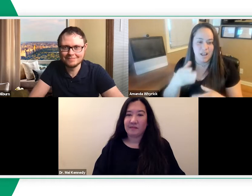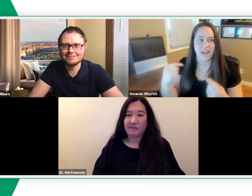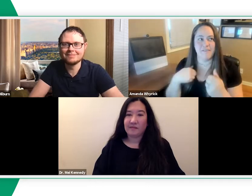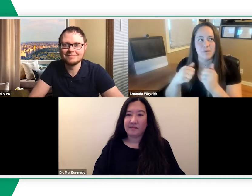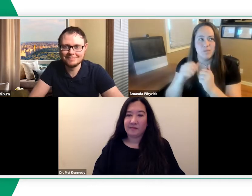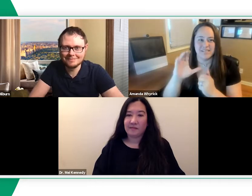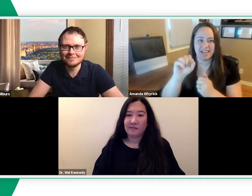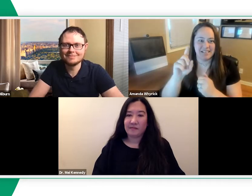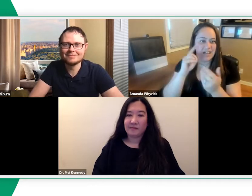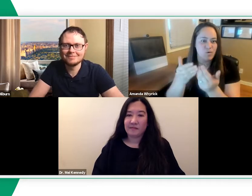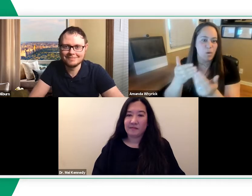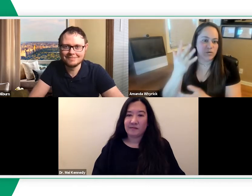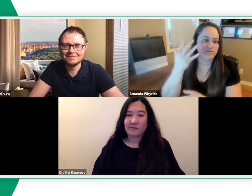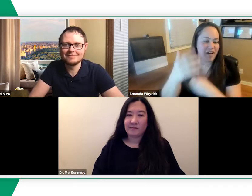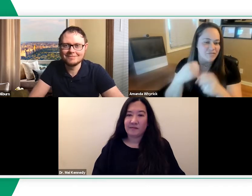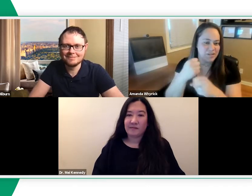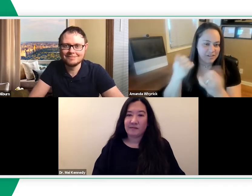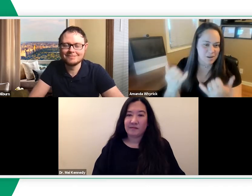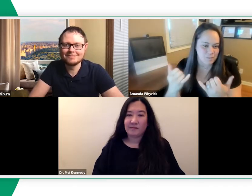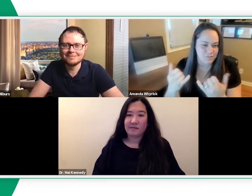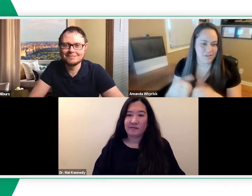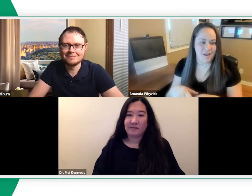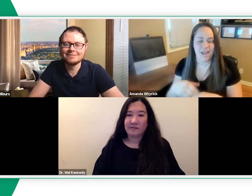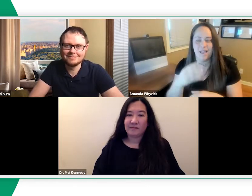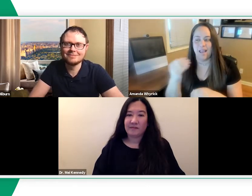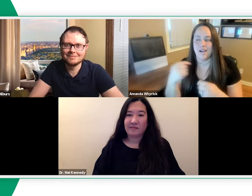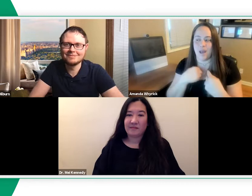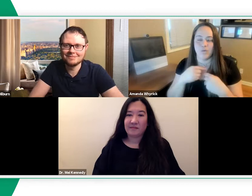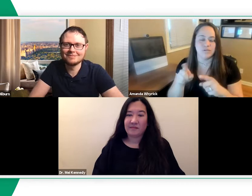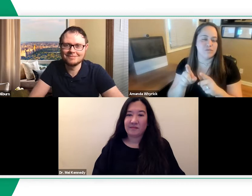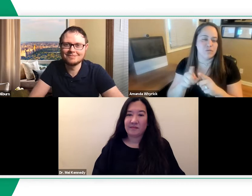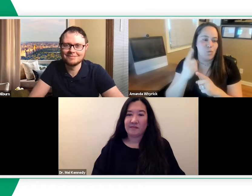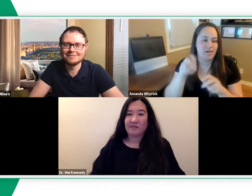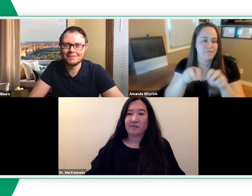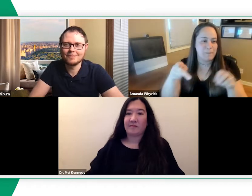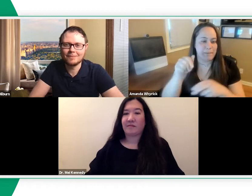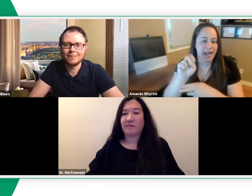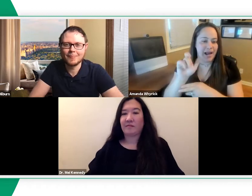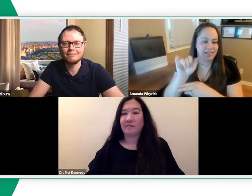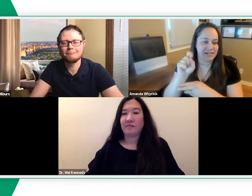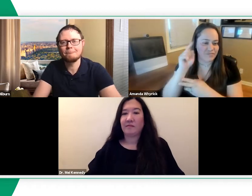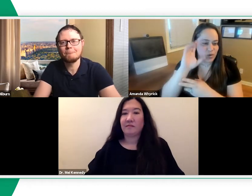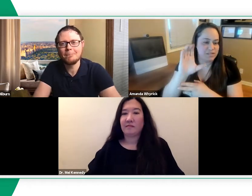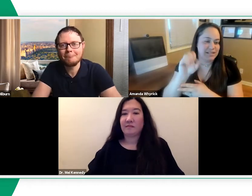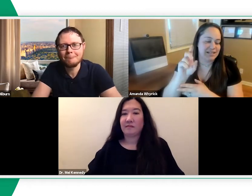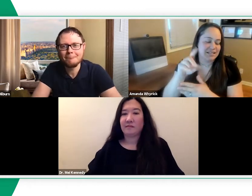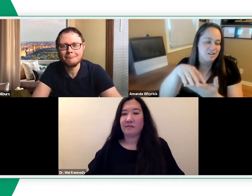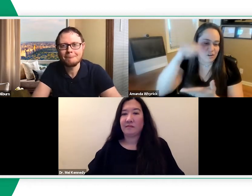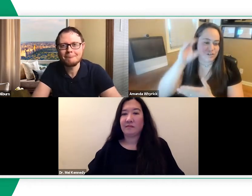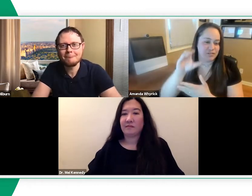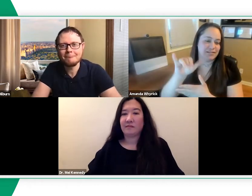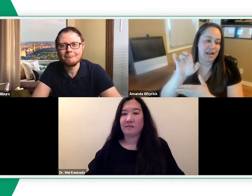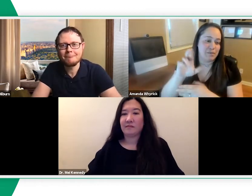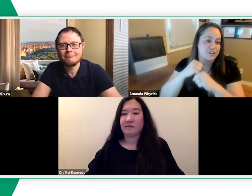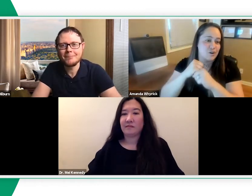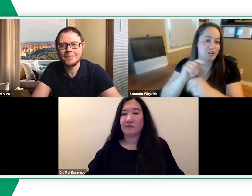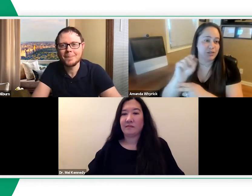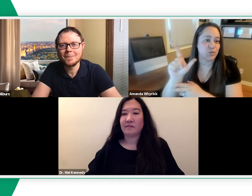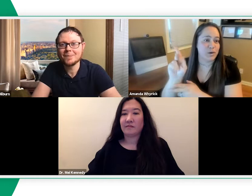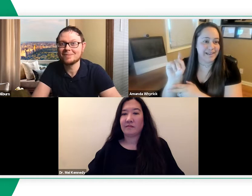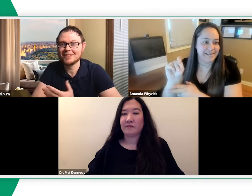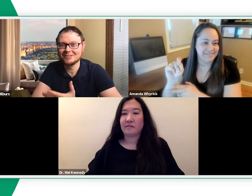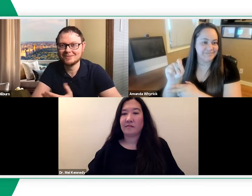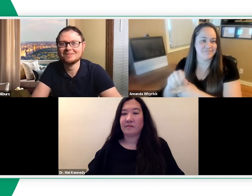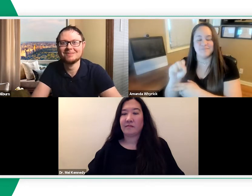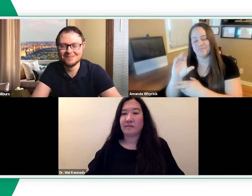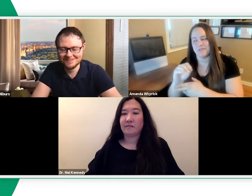5 years now. And I was also one of the panelists for CSD Learns Cybersecurity Toolkit.